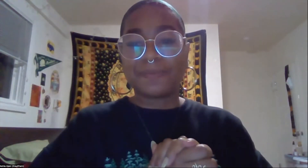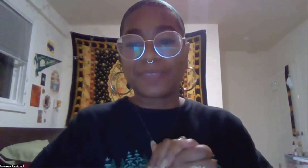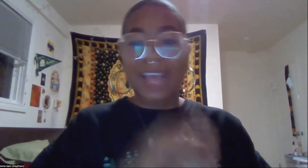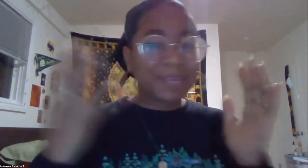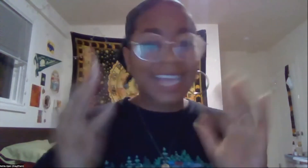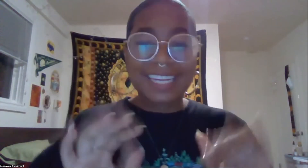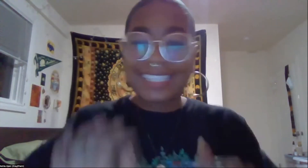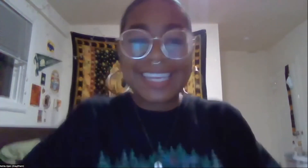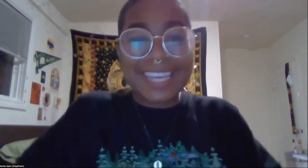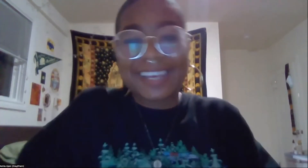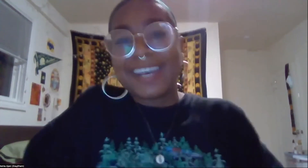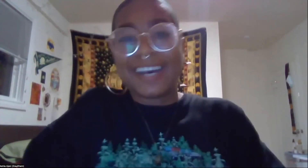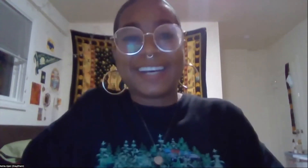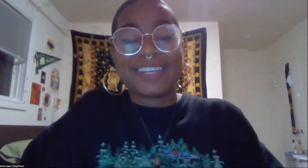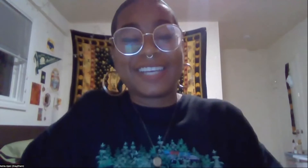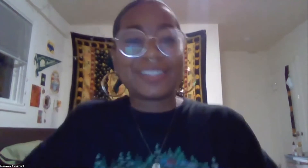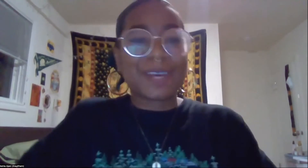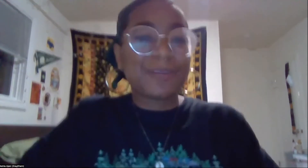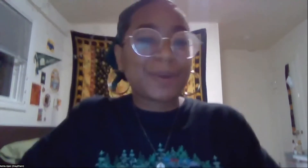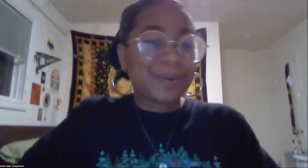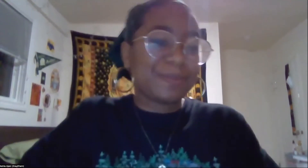yeah, I'm excited to see and hear some other poems.